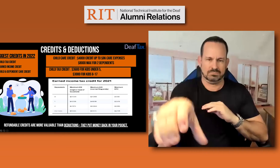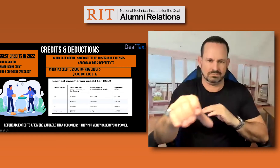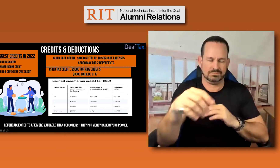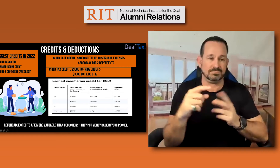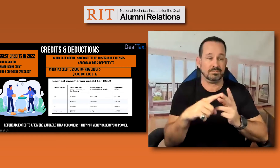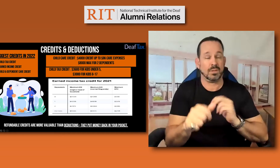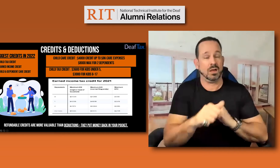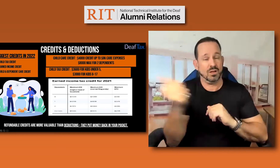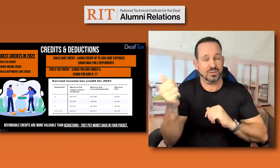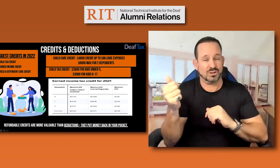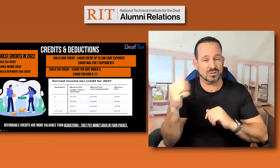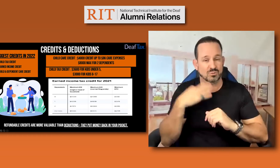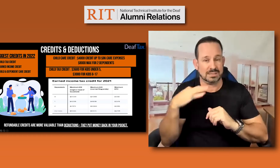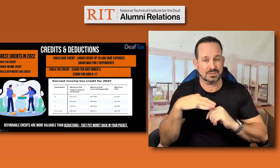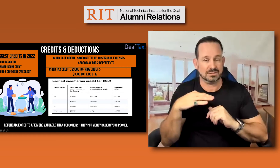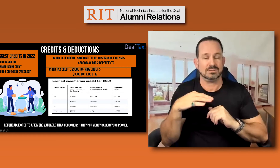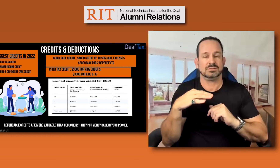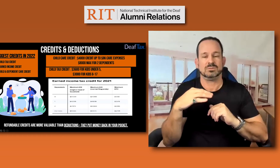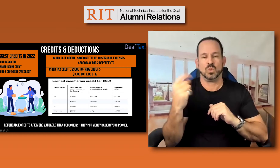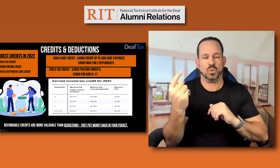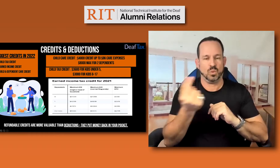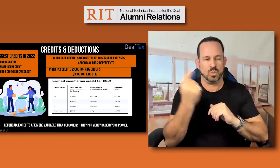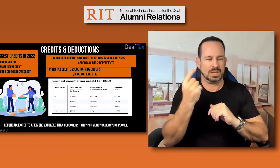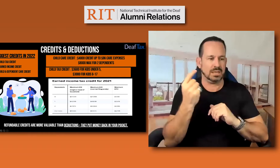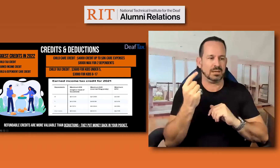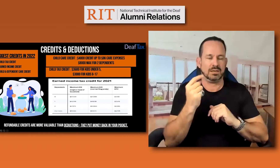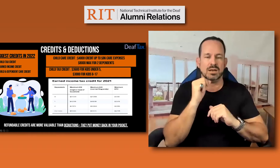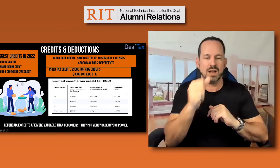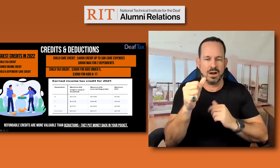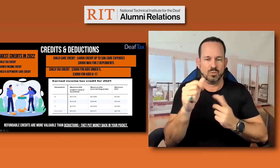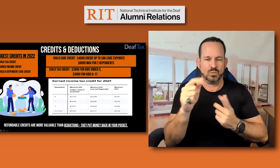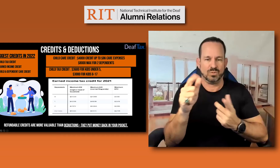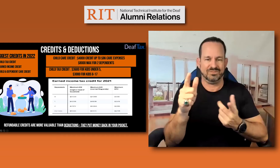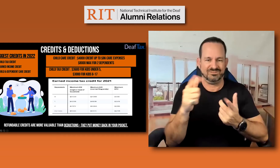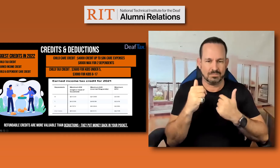after your income has been processed and your base has been declared.